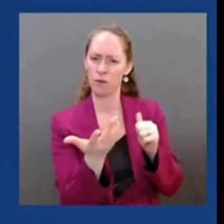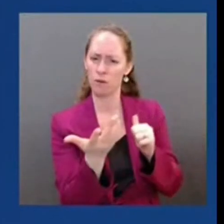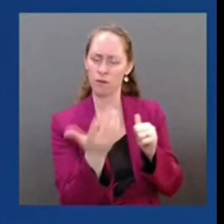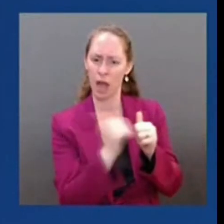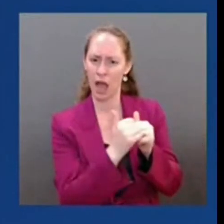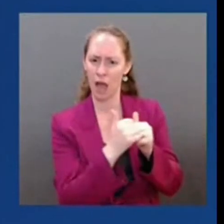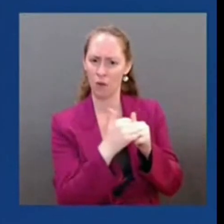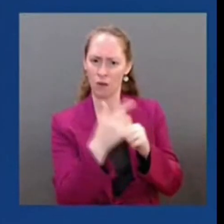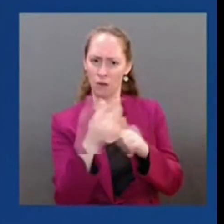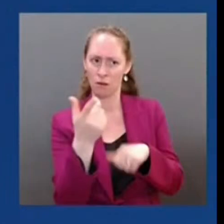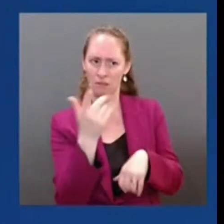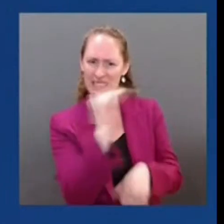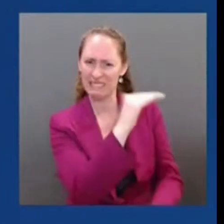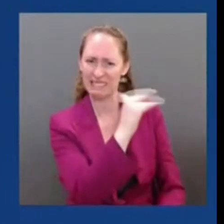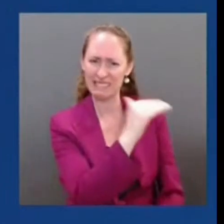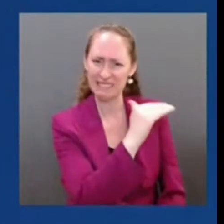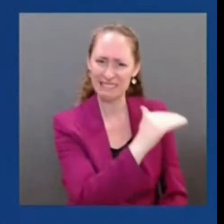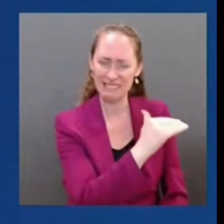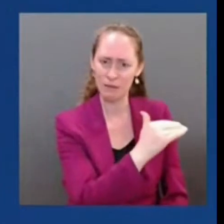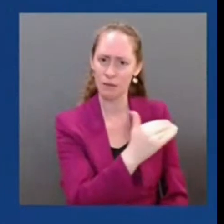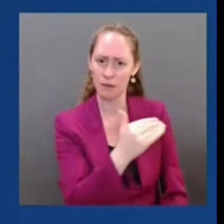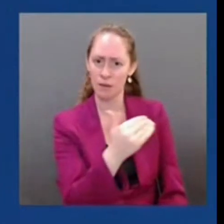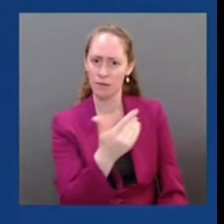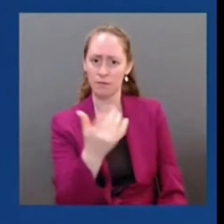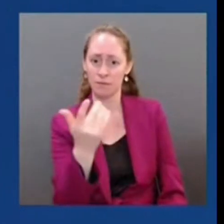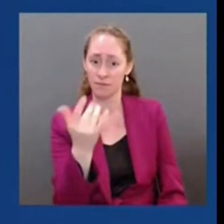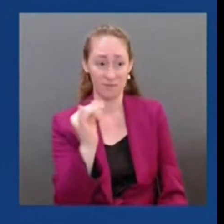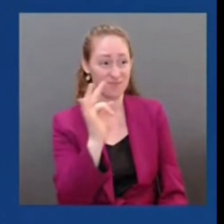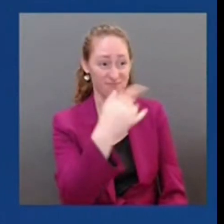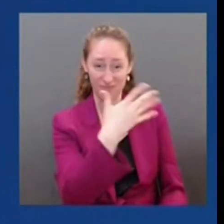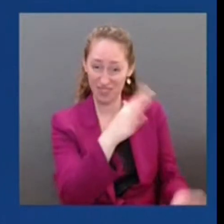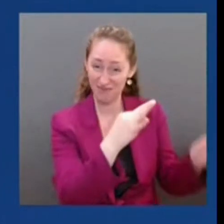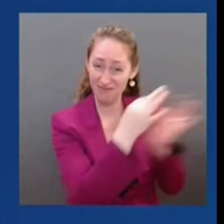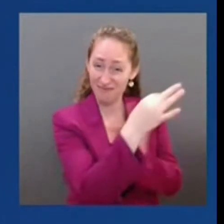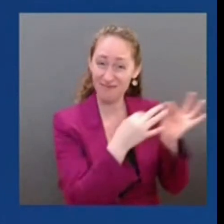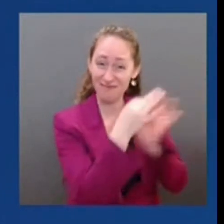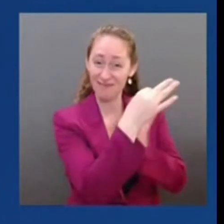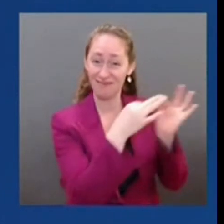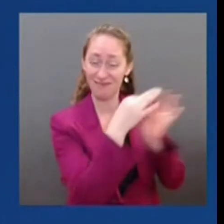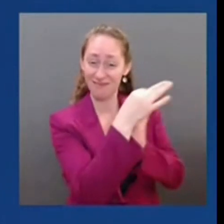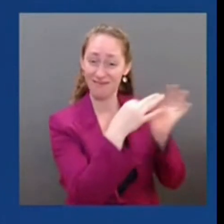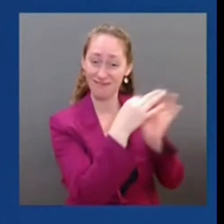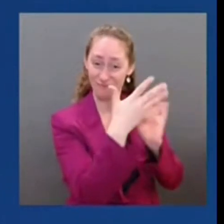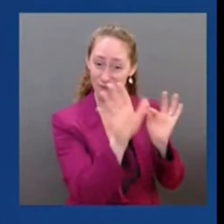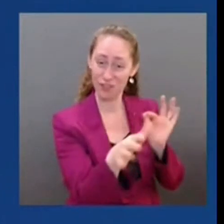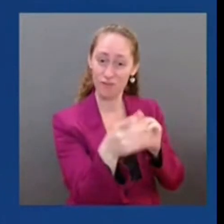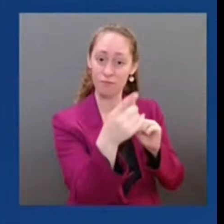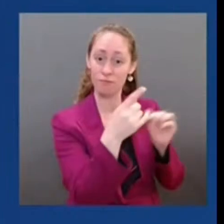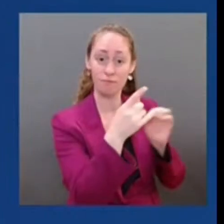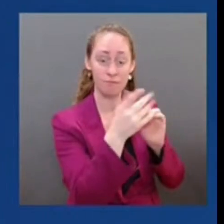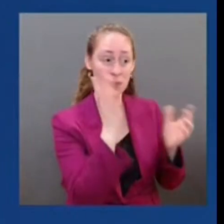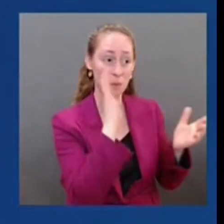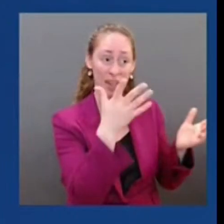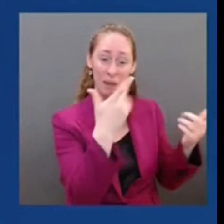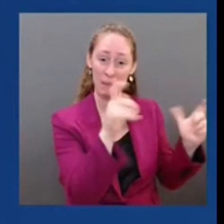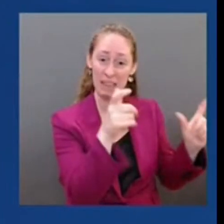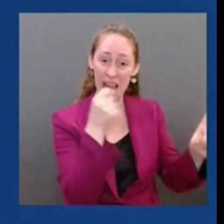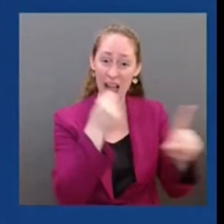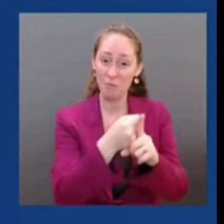THEY RECEIVING THESE WARNINGS THAT YOU INTO PUT OUT THERE, IF THERE'S NO MONEY, AS MANY AS 100 MILLION INFECTION COS